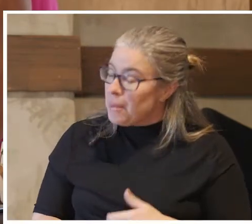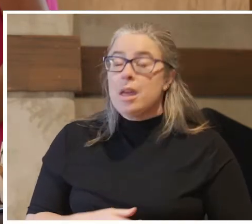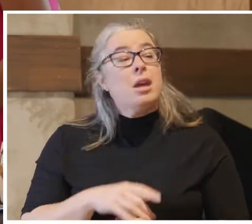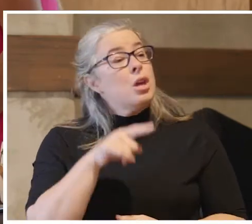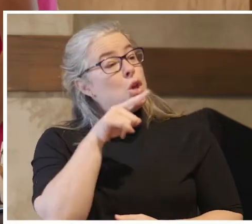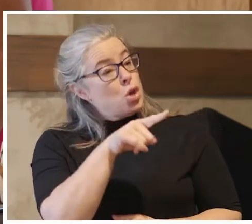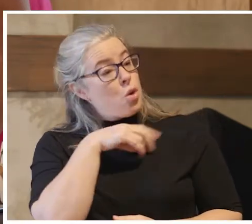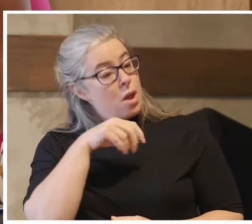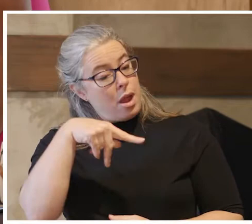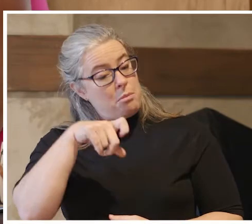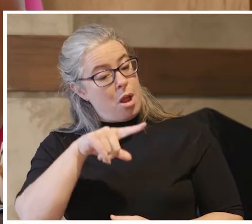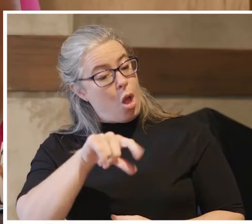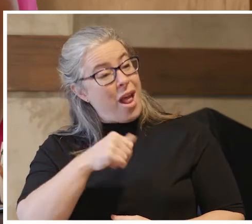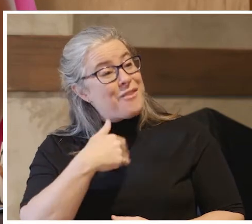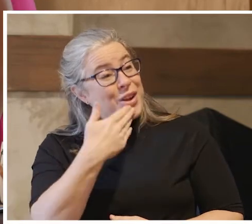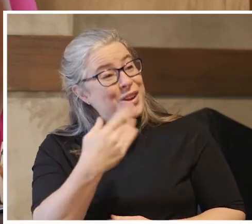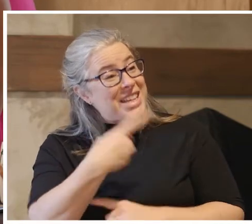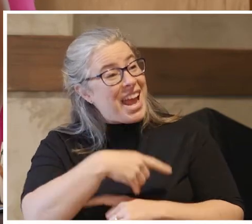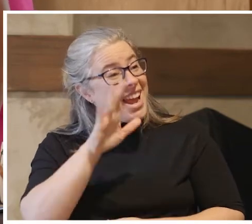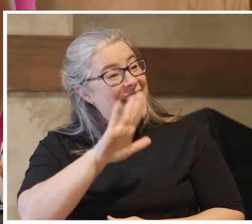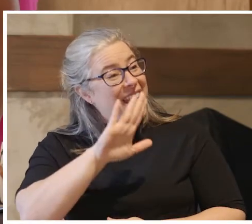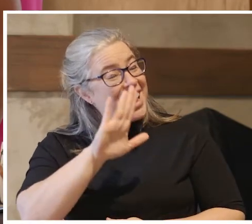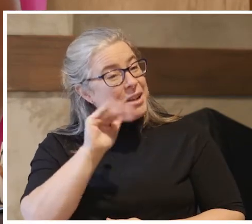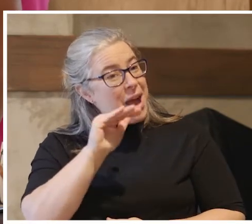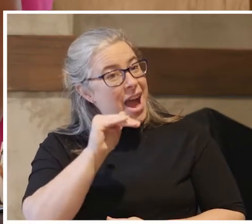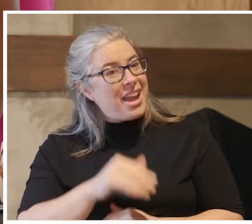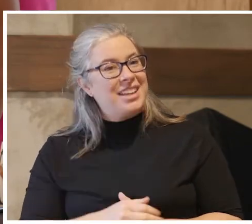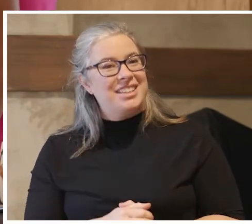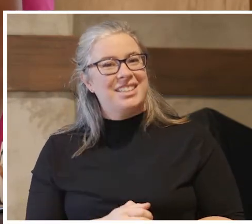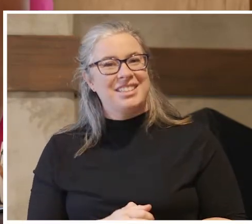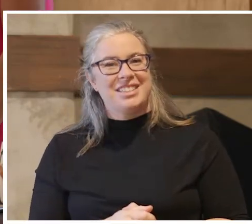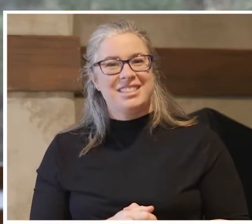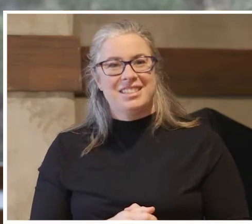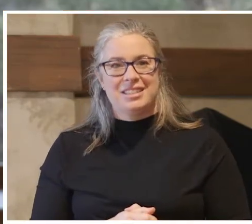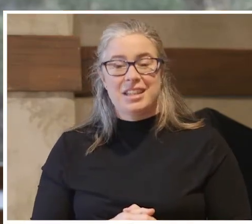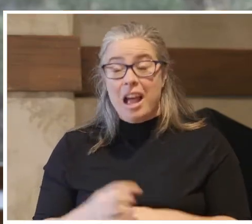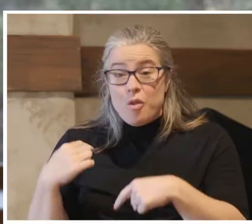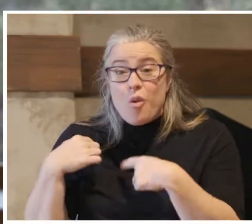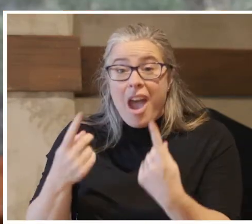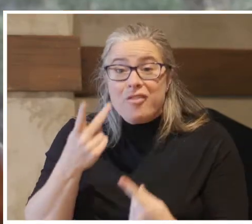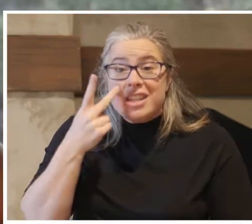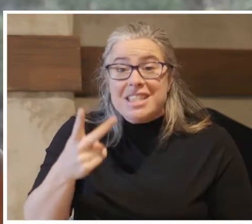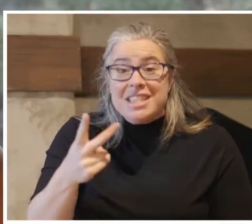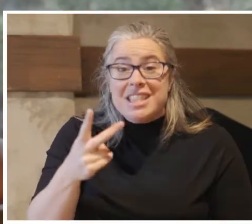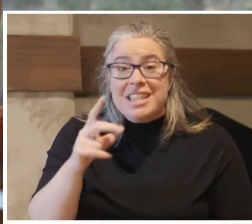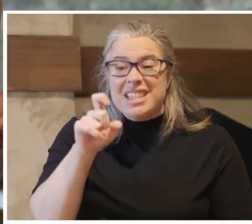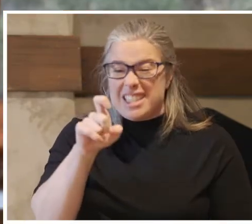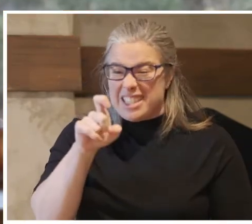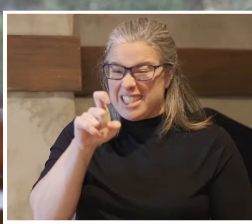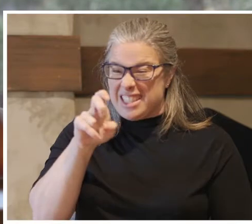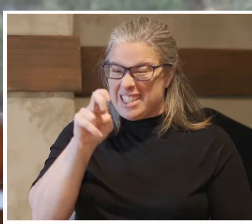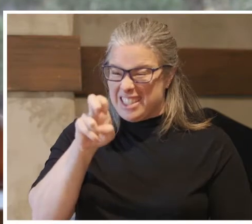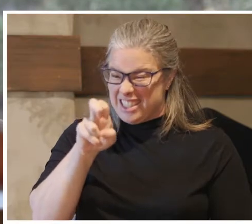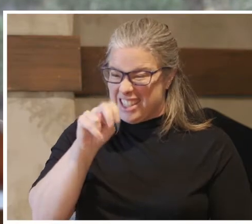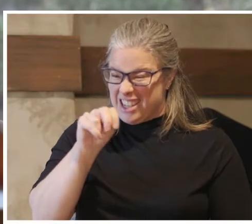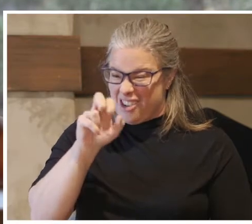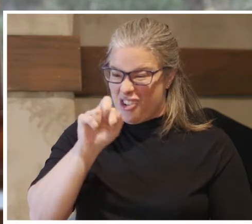Well, you and Pelota have a good day! Thanks, you too! Bye! - Bye. Have you guys ever seen a xenarthran before